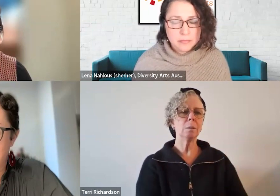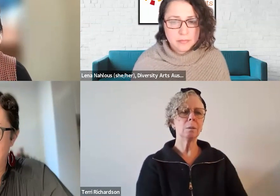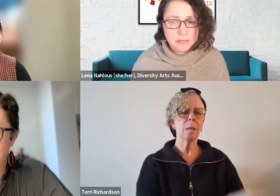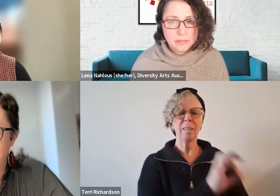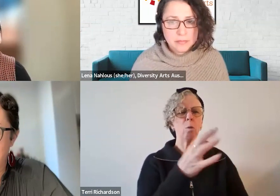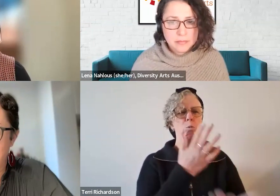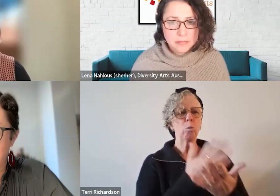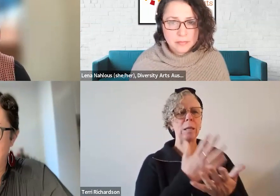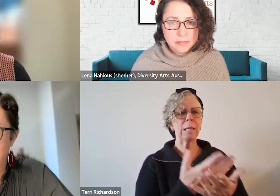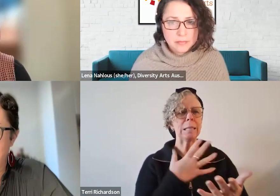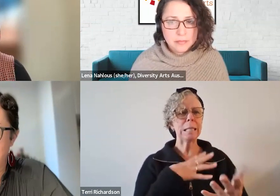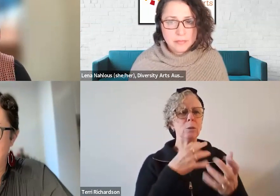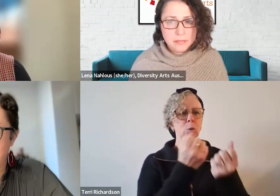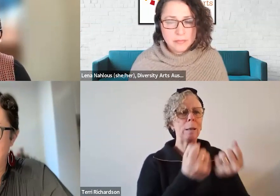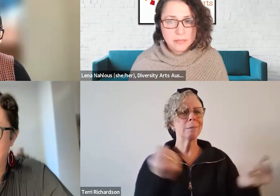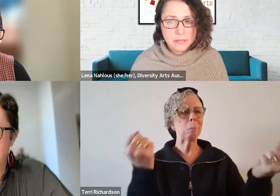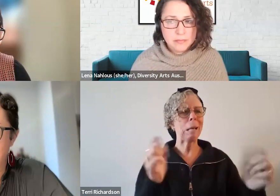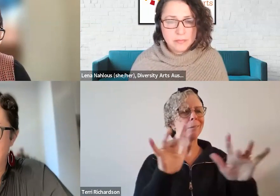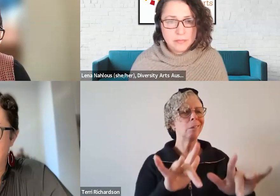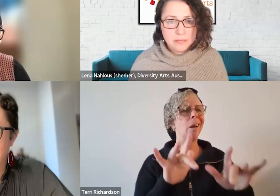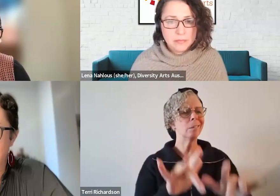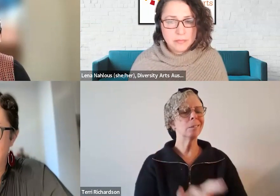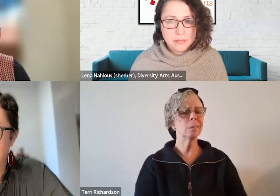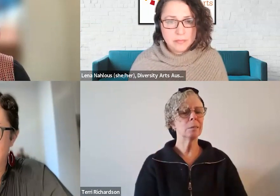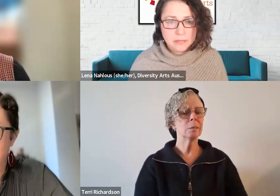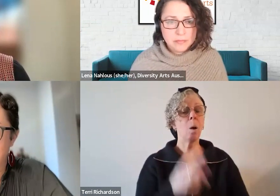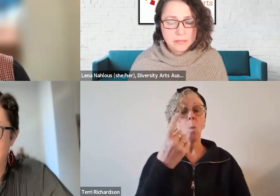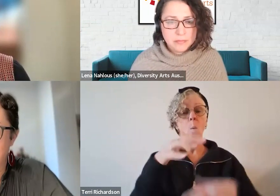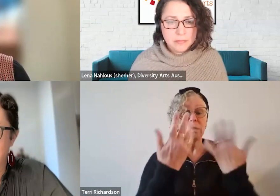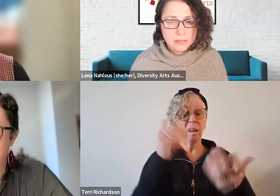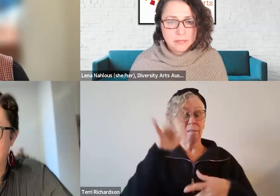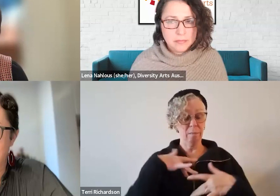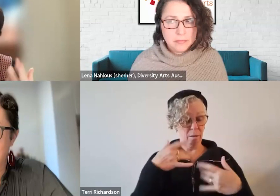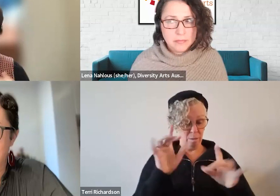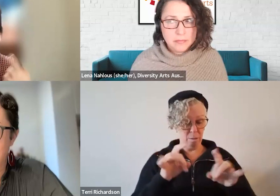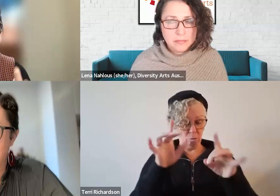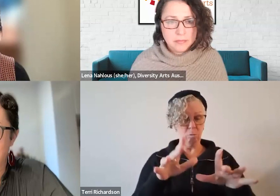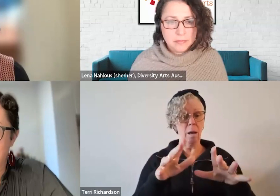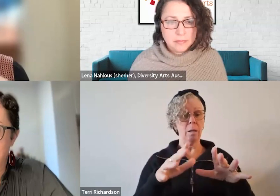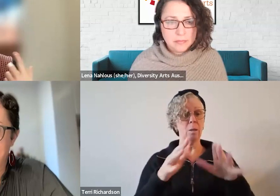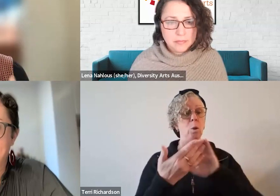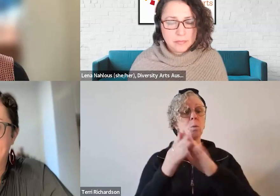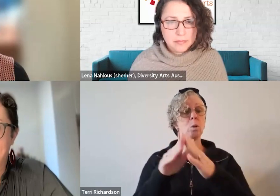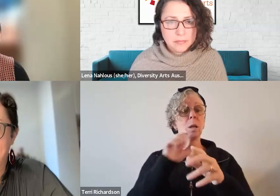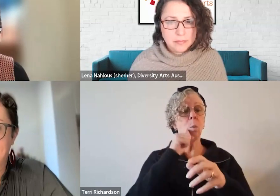But I think one day the Australian community will have shifted so significantly and I'm thinking about Indian communities